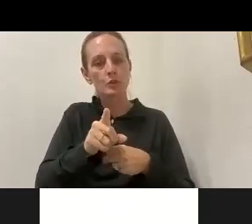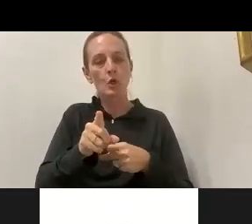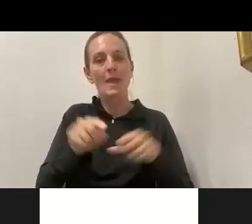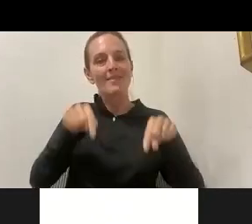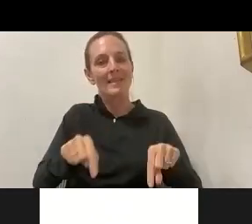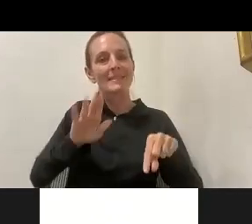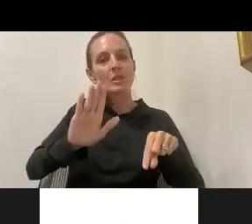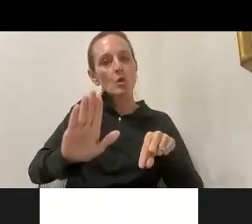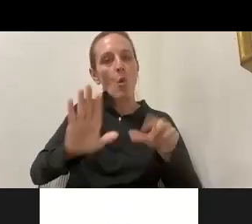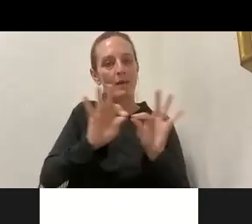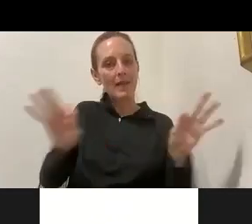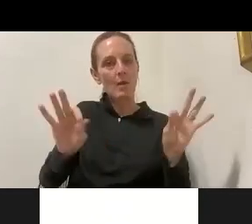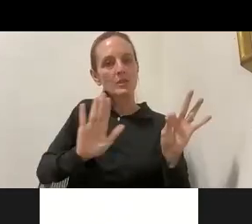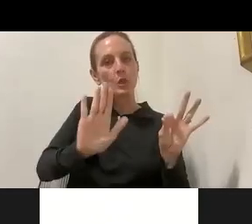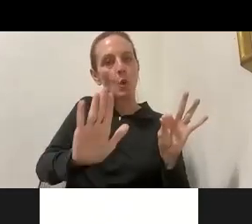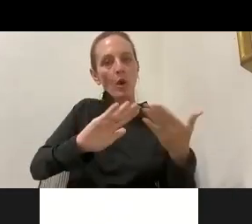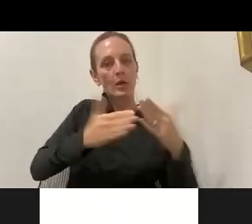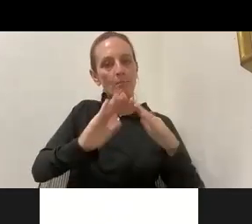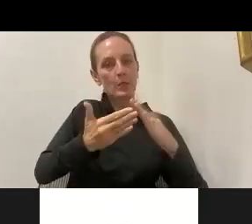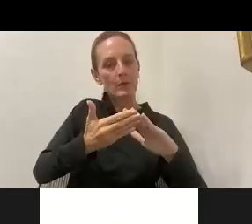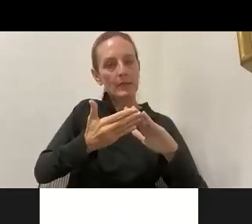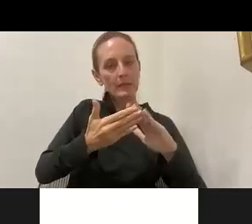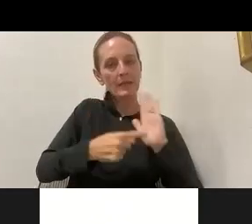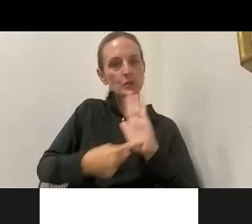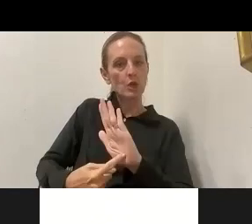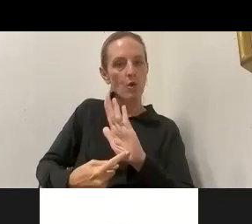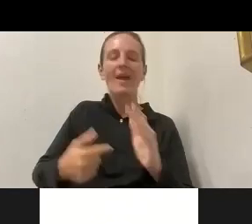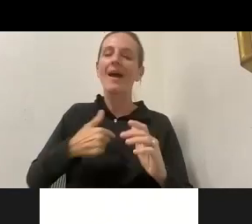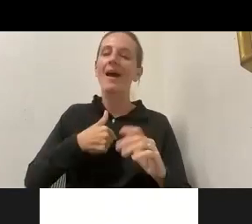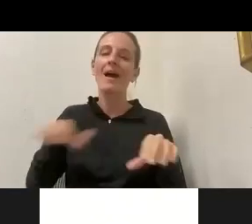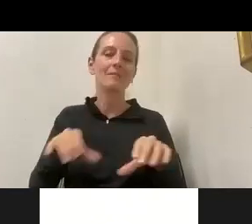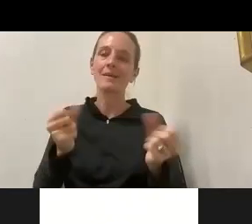are accurately reflected. And also that, I have done this many times when I have had someone else